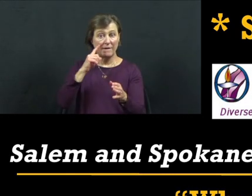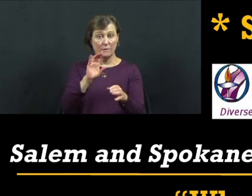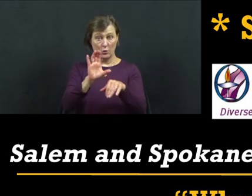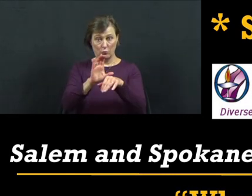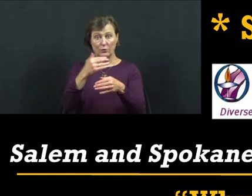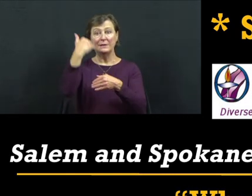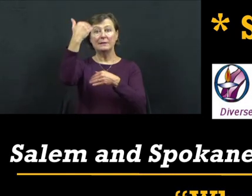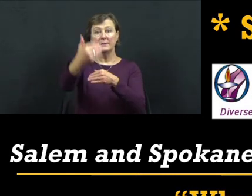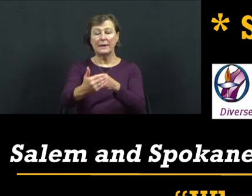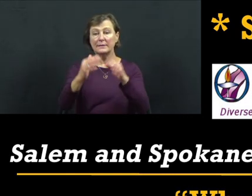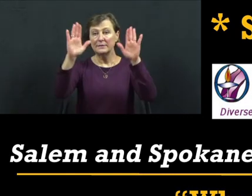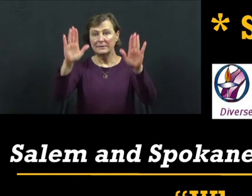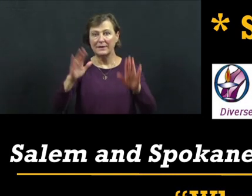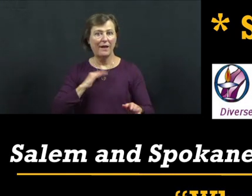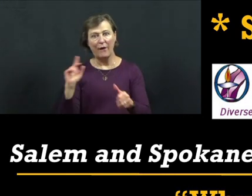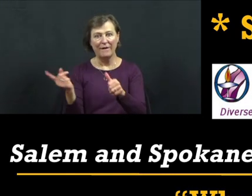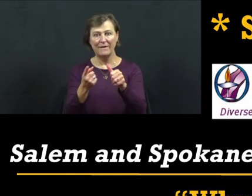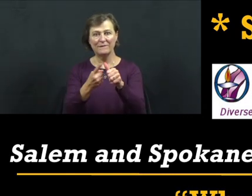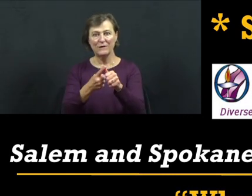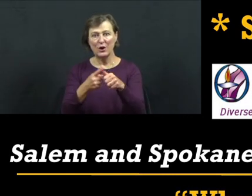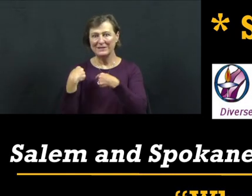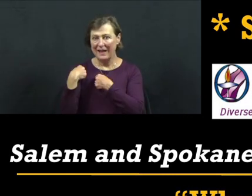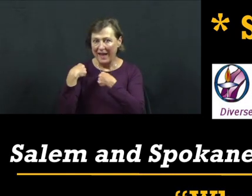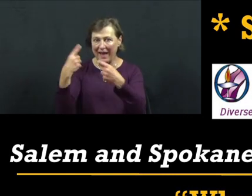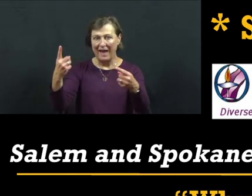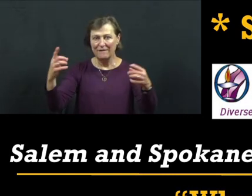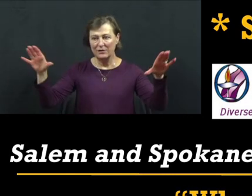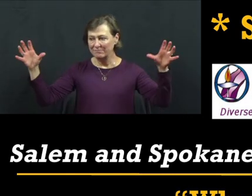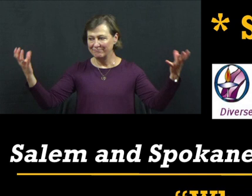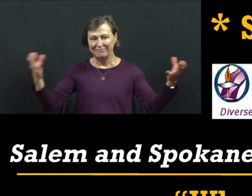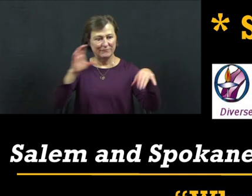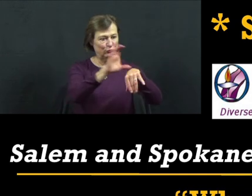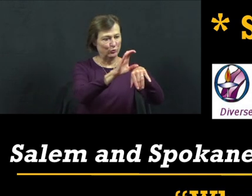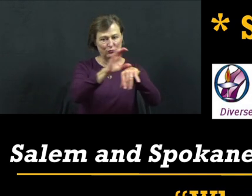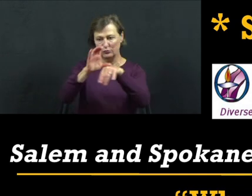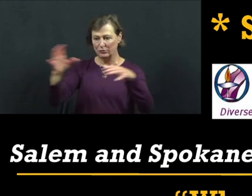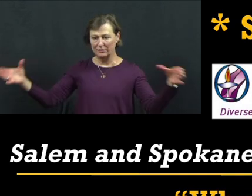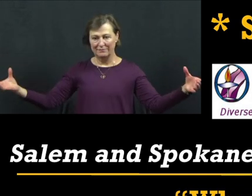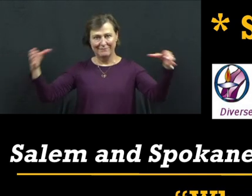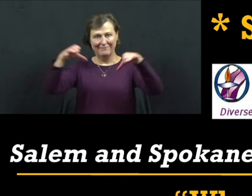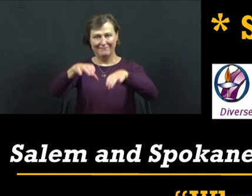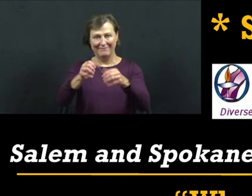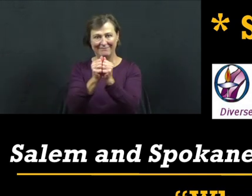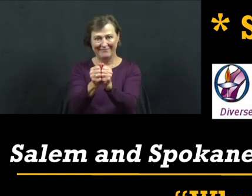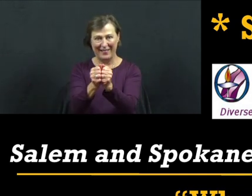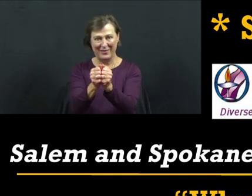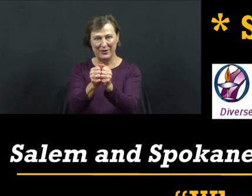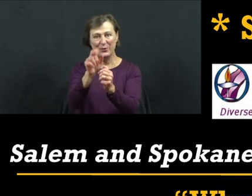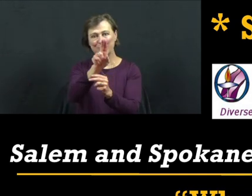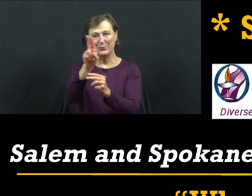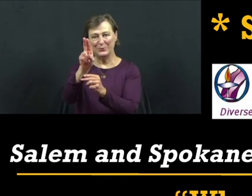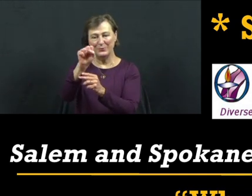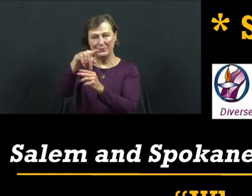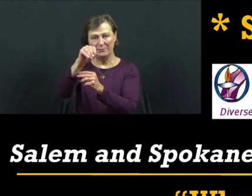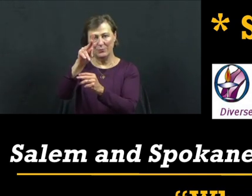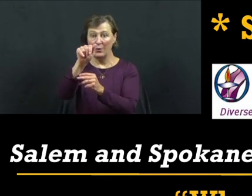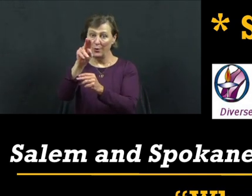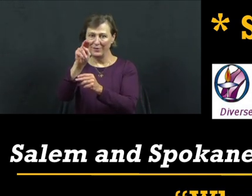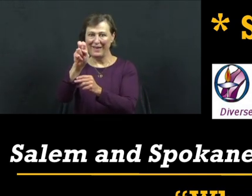our first ever joint service with another congregation, the UU church of Spokane. You can pick up books